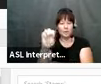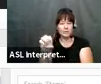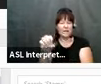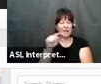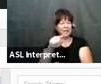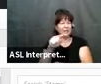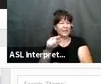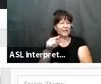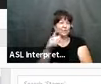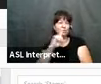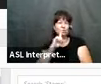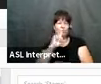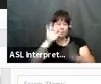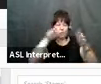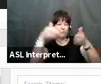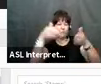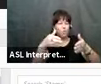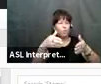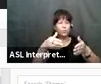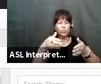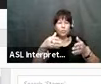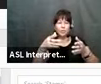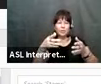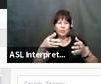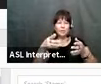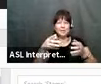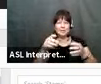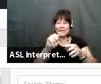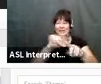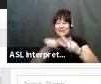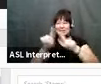some of the questions that the community and everybody else, the media and other